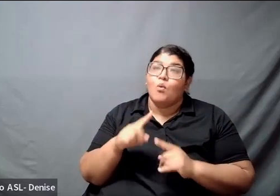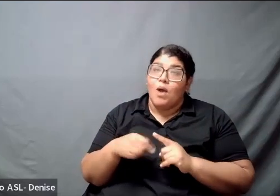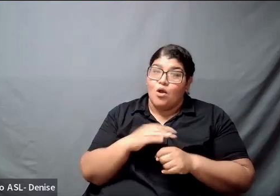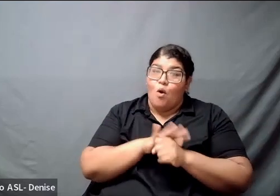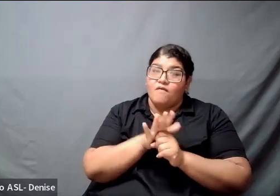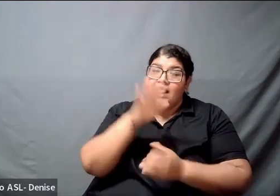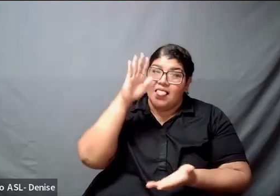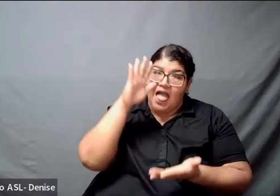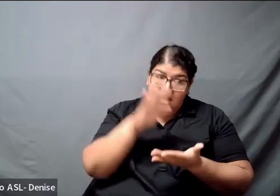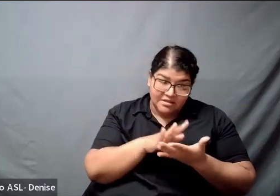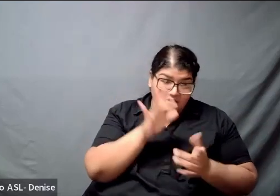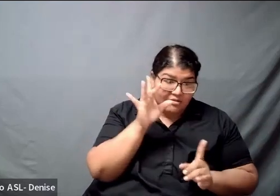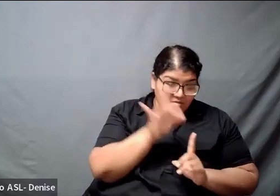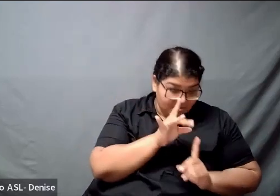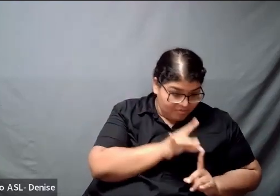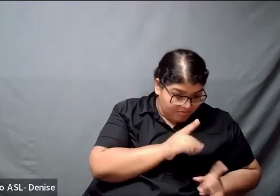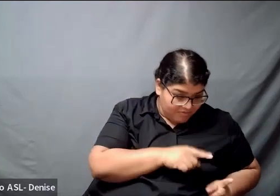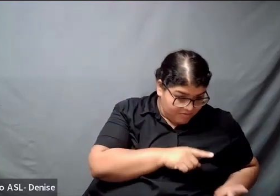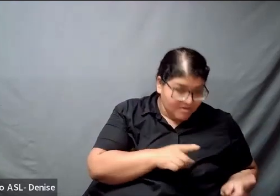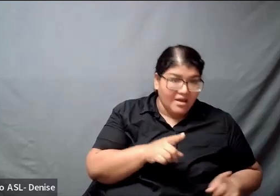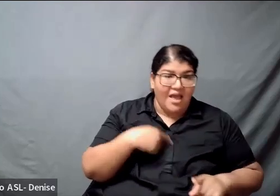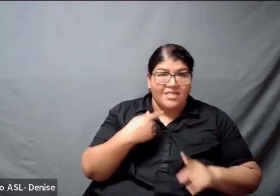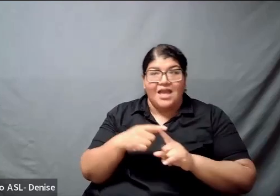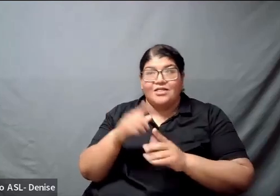And then the book challenges, which we hate and the book bans,